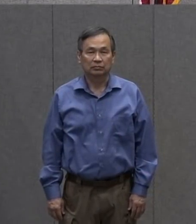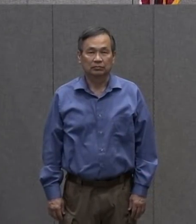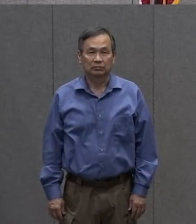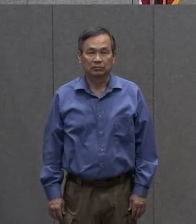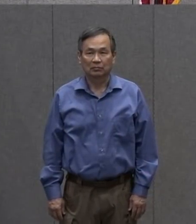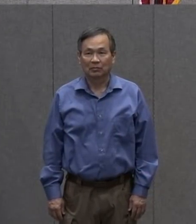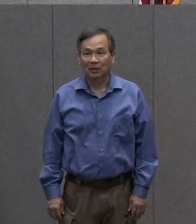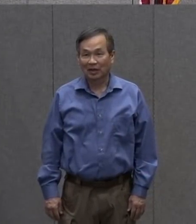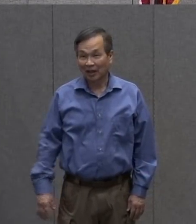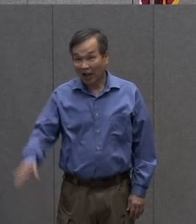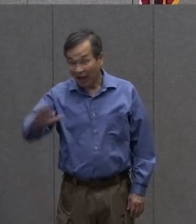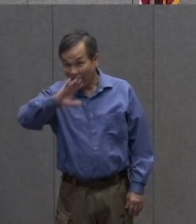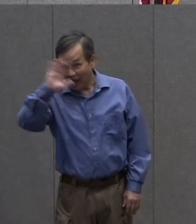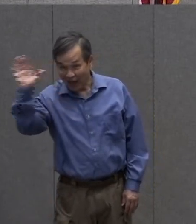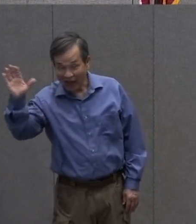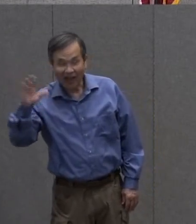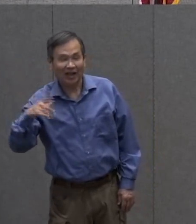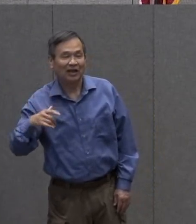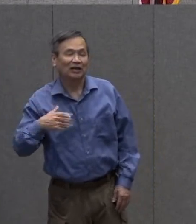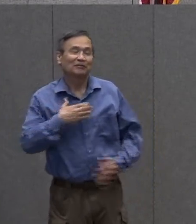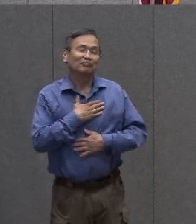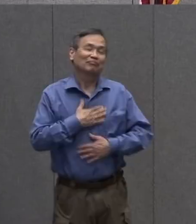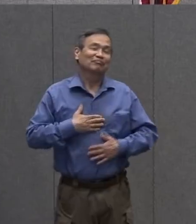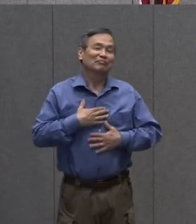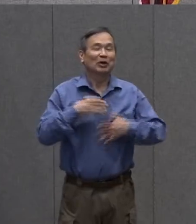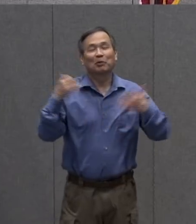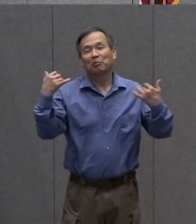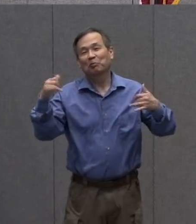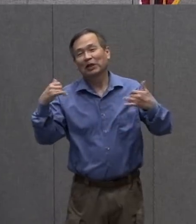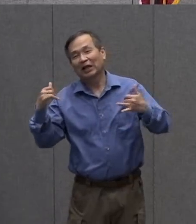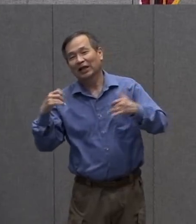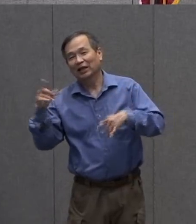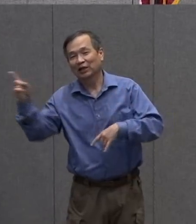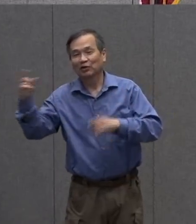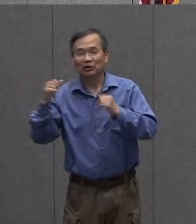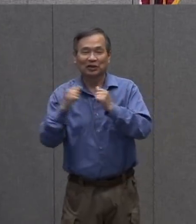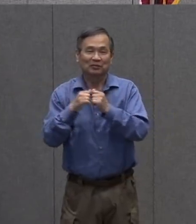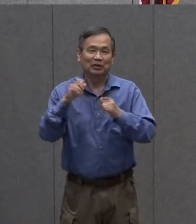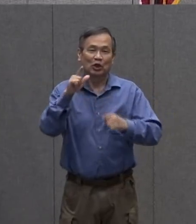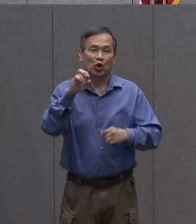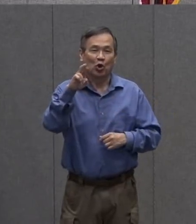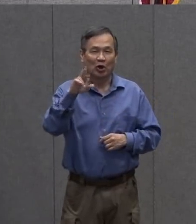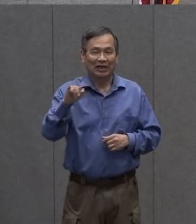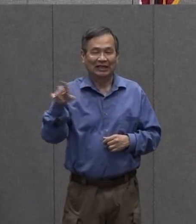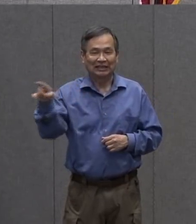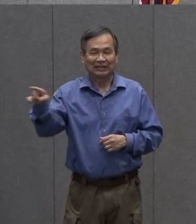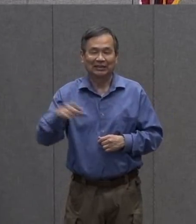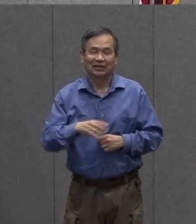Hi friends. So I loved playing spin the sound with Ms. Lori. Thank you again, Ms. Lori, for making my game